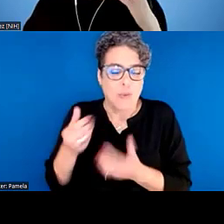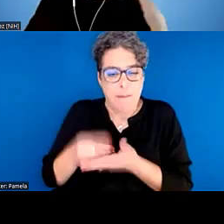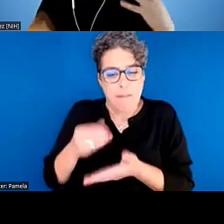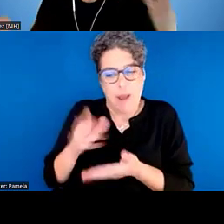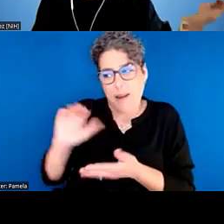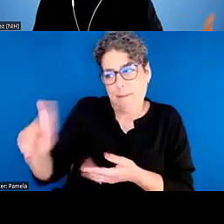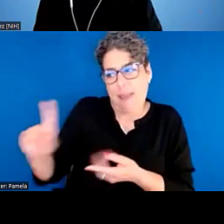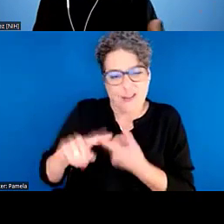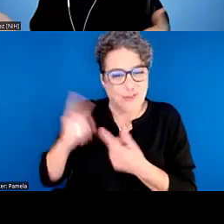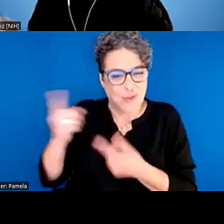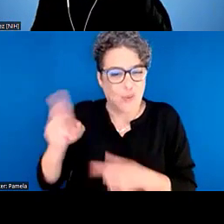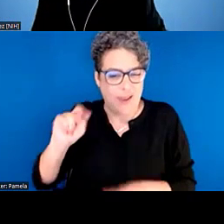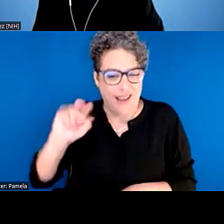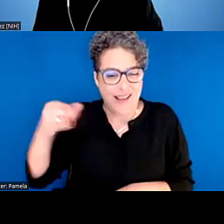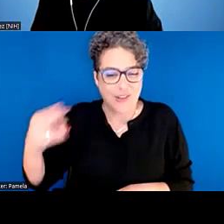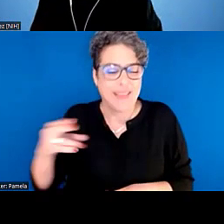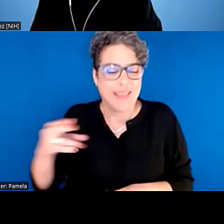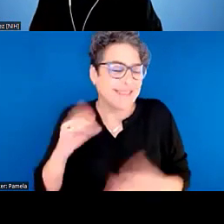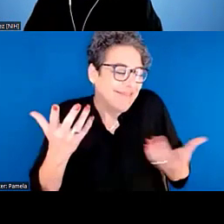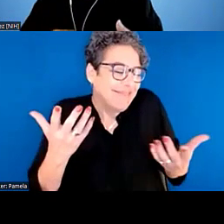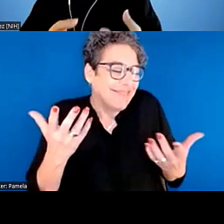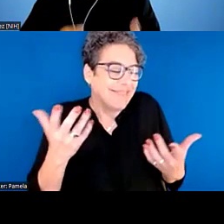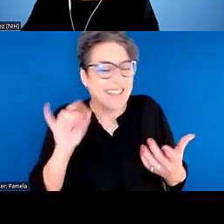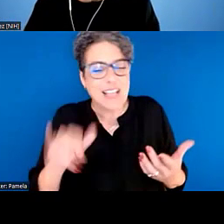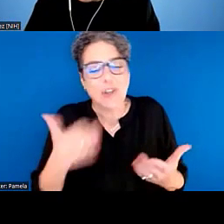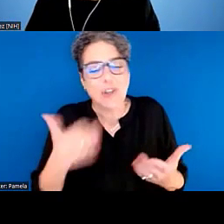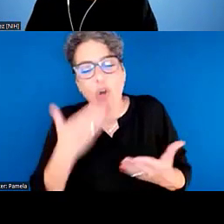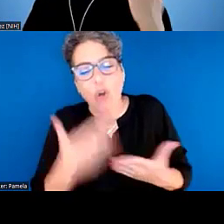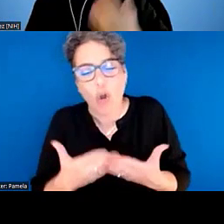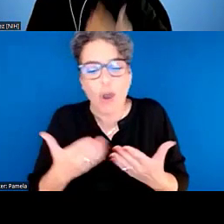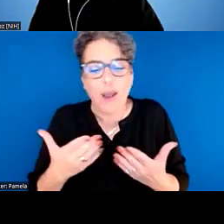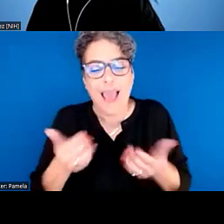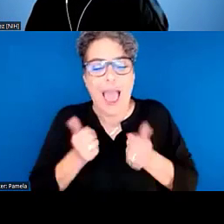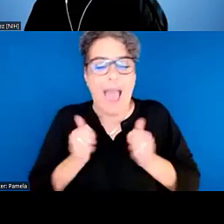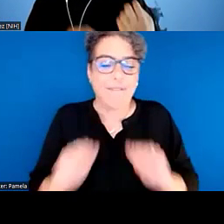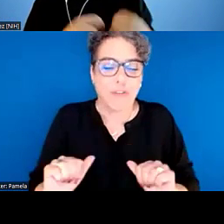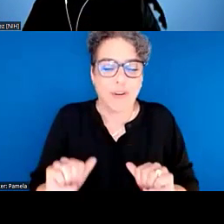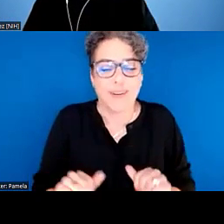That's kind of a .. It's a good effort. Then of course, we'll come back and look at it